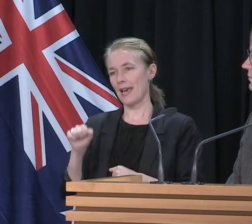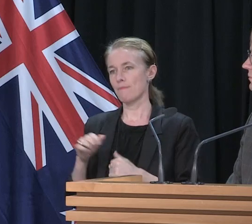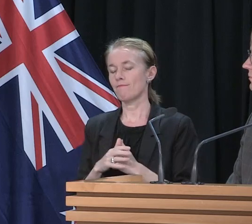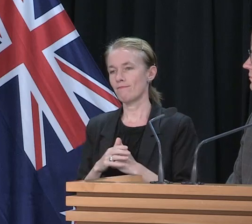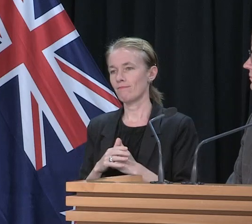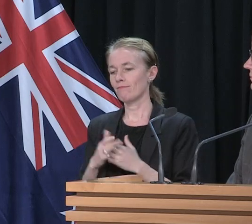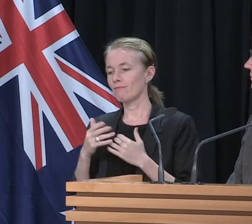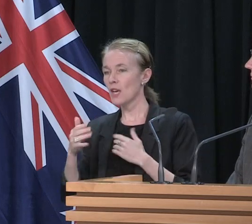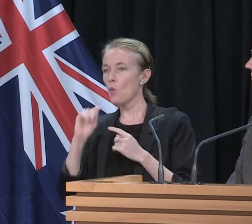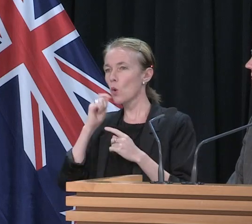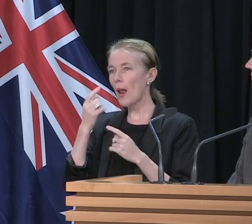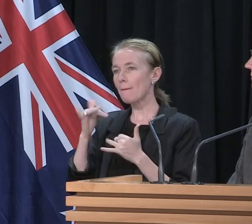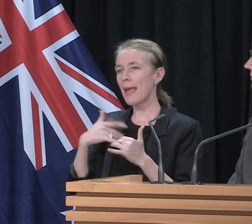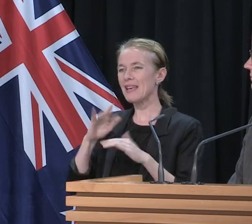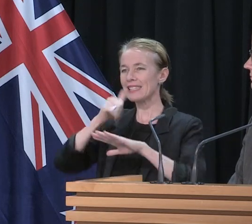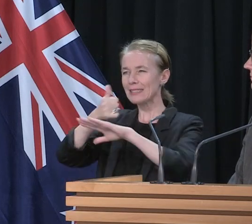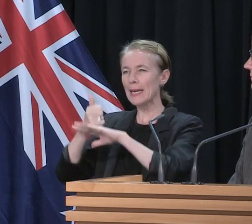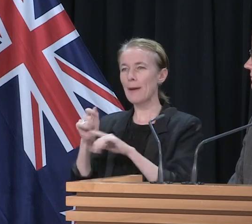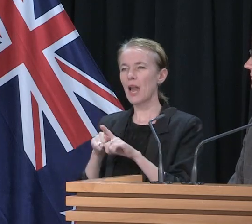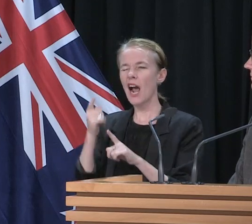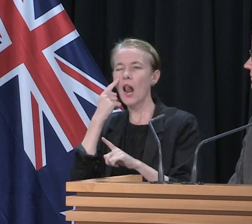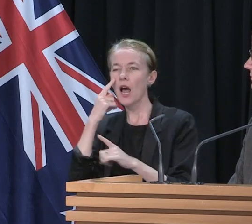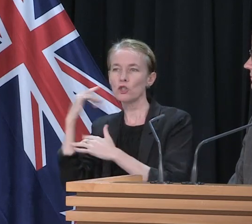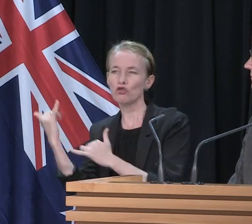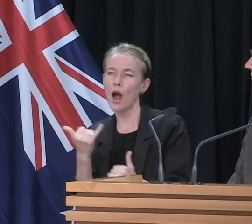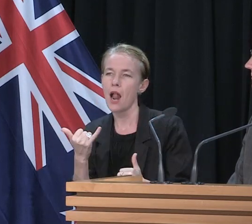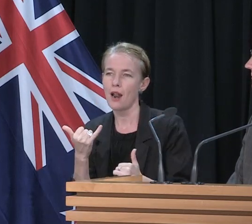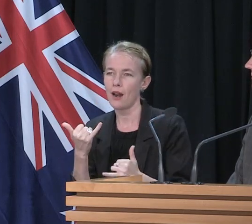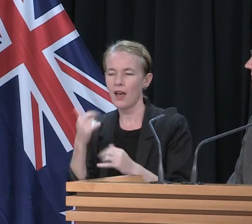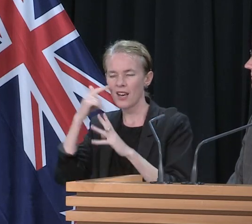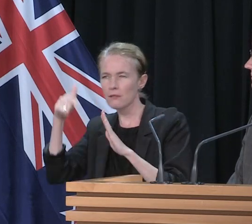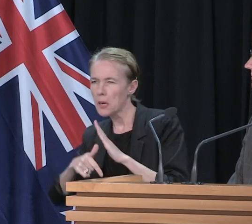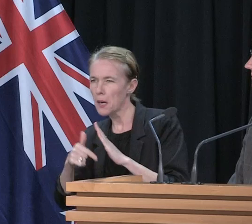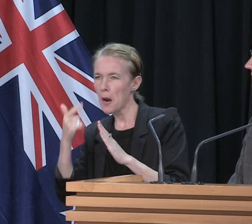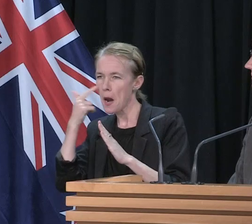That's what I think I was mentioning before. We are looking at